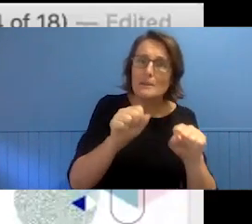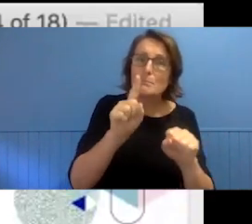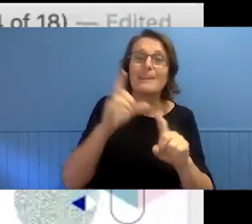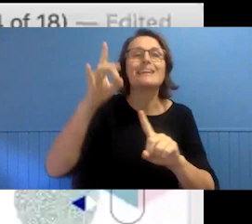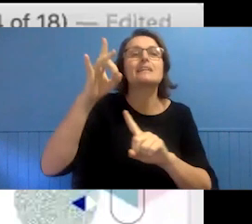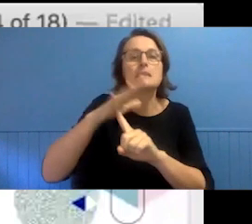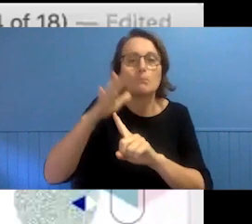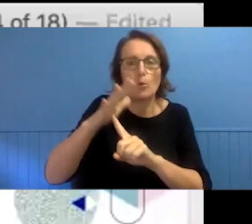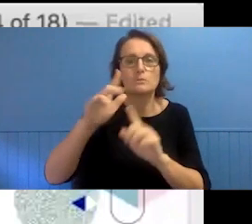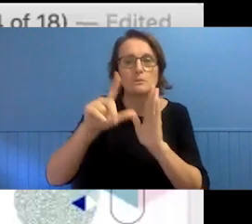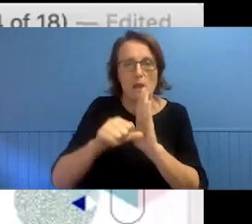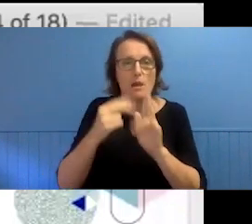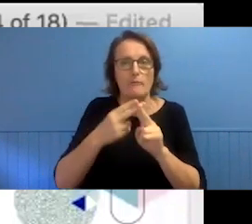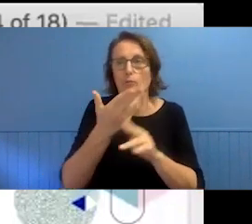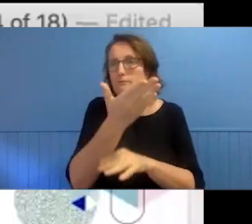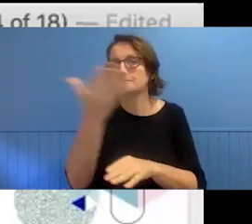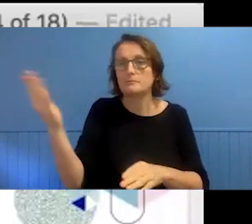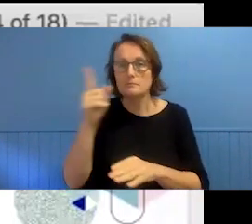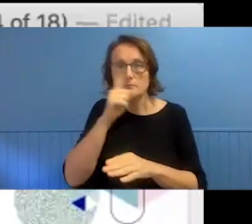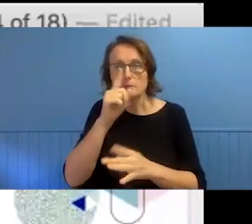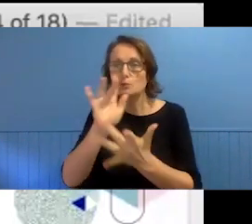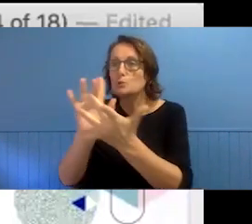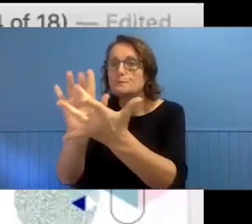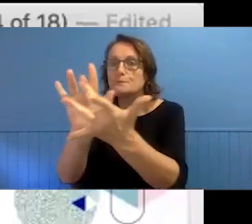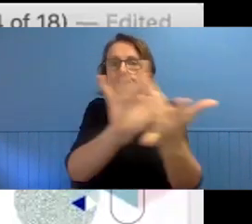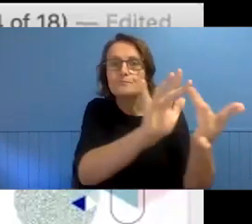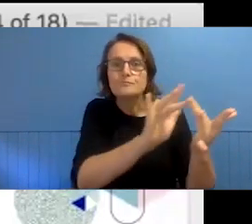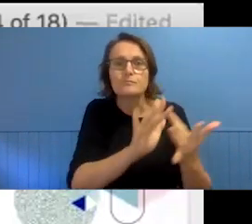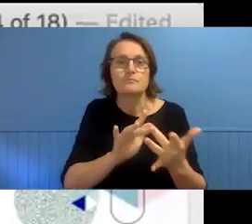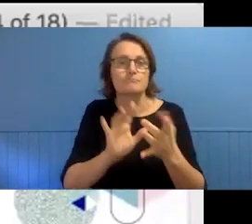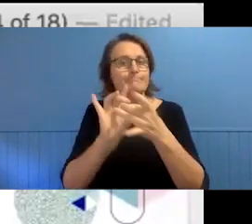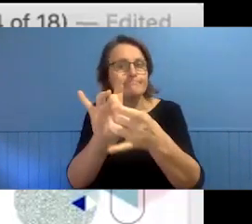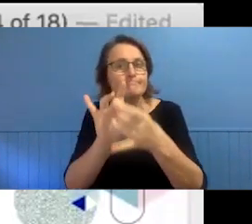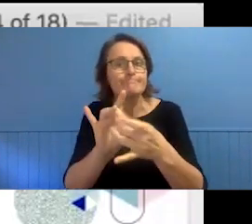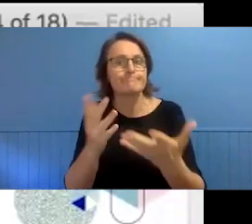people online and so I think that, yeah, I'm not here to tell you one